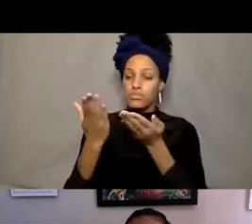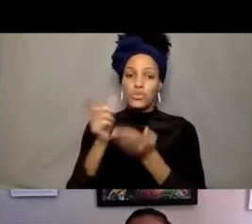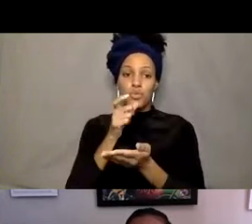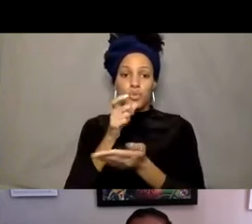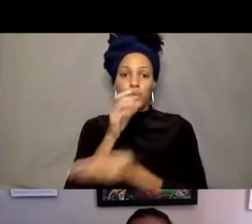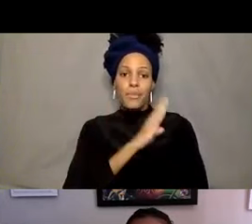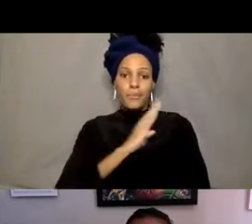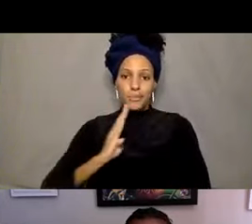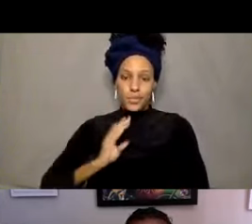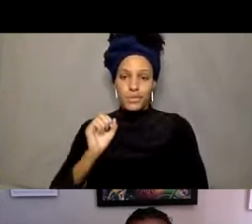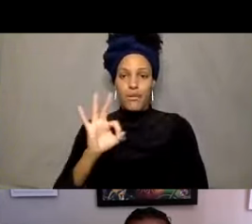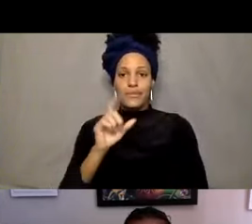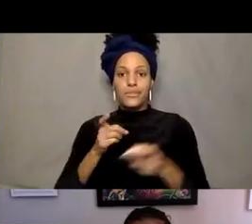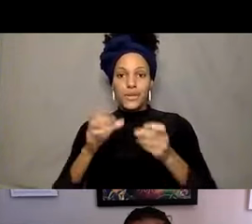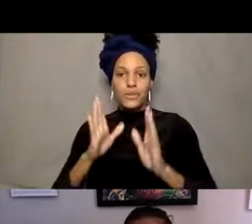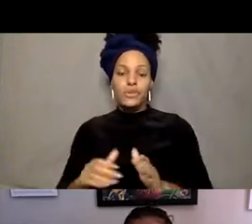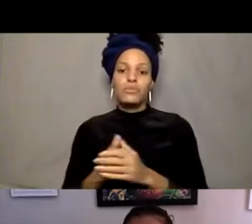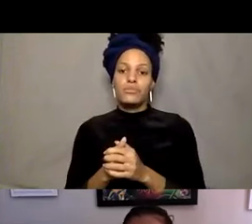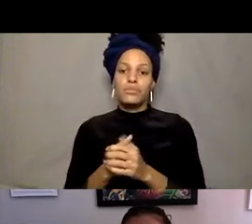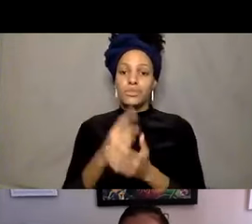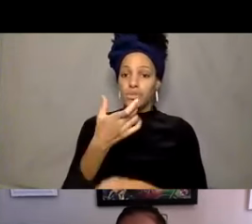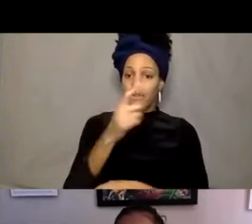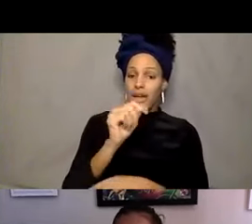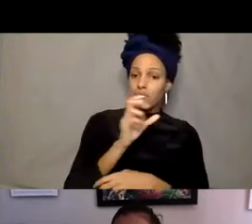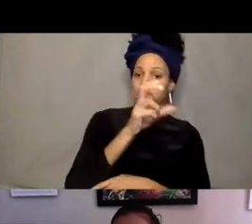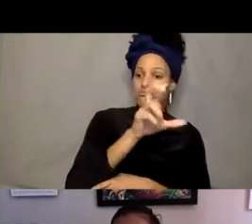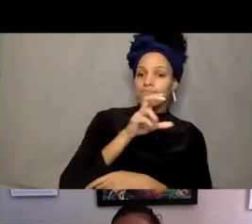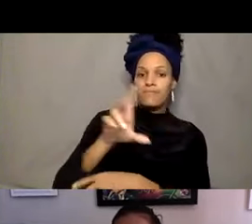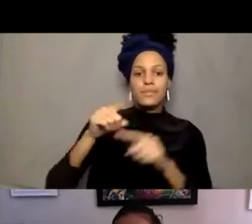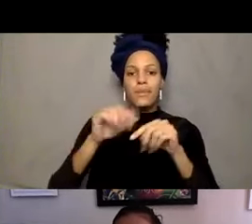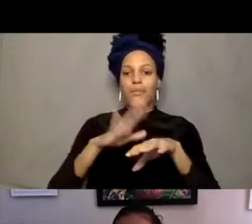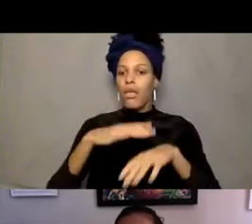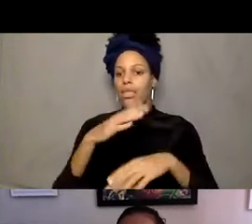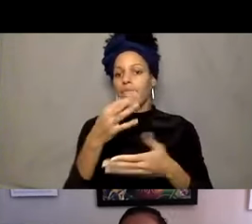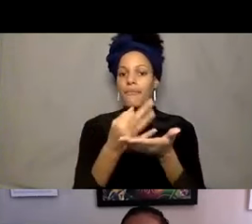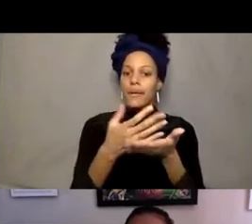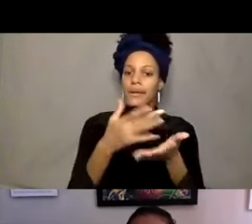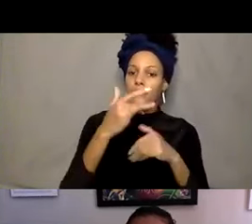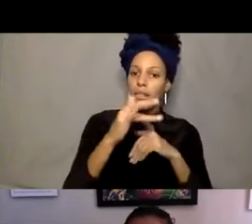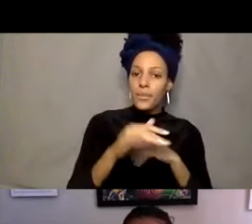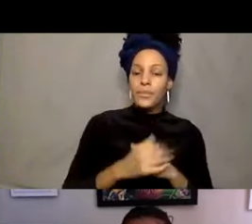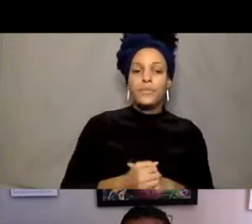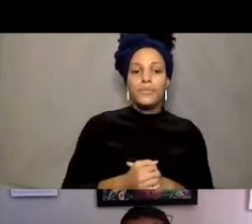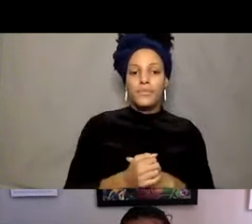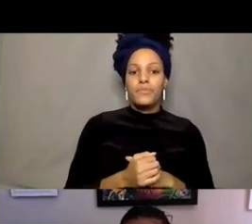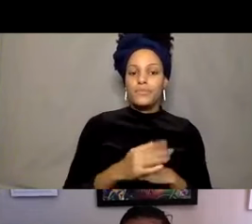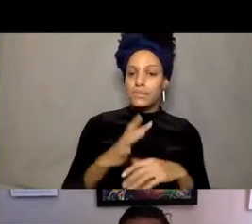Grant funds will be allocated based on panel rankings and available funds. MRAC staff submits application rankings